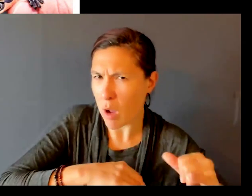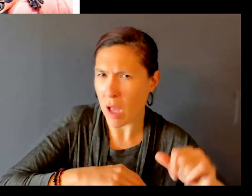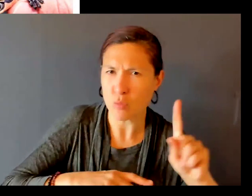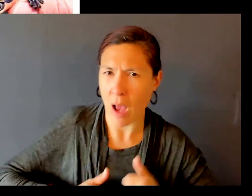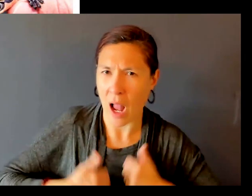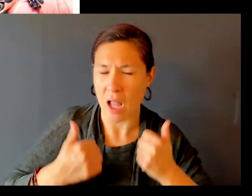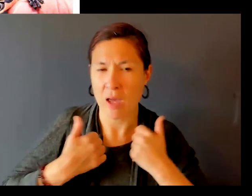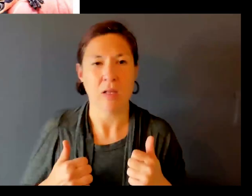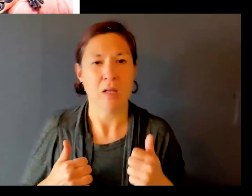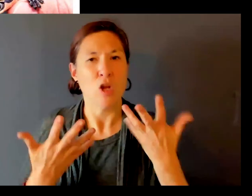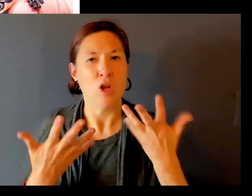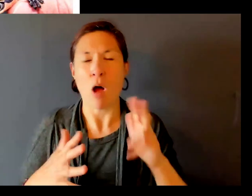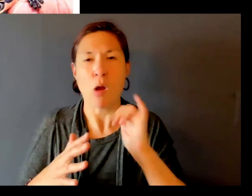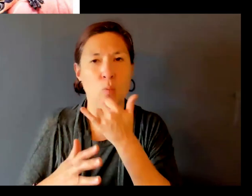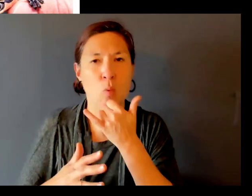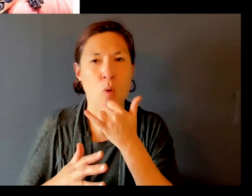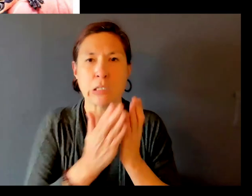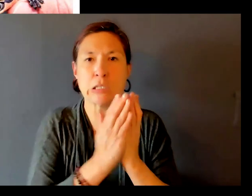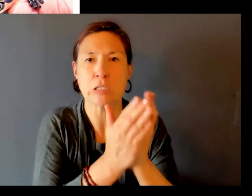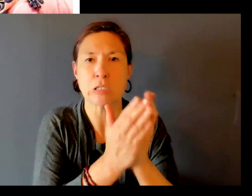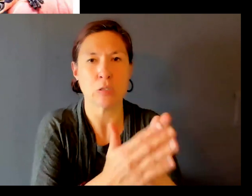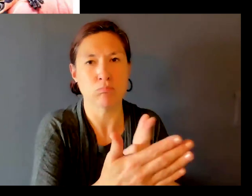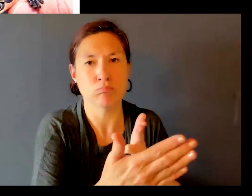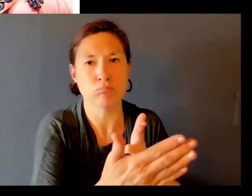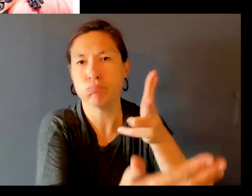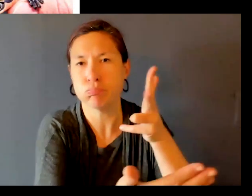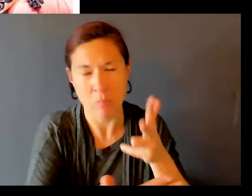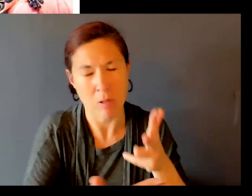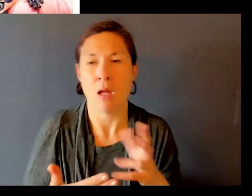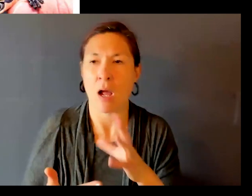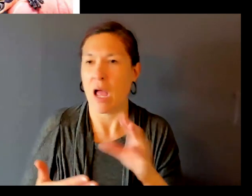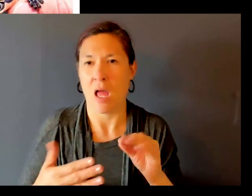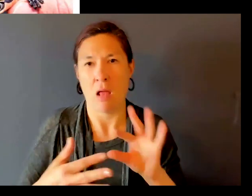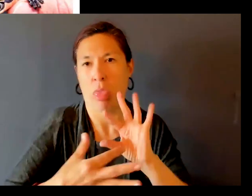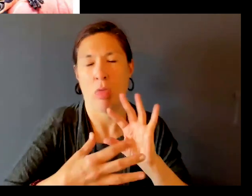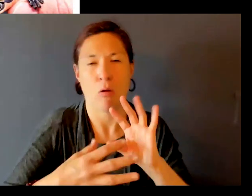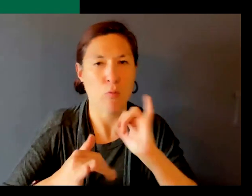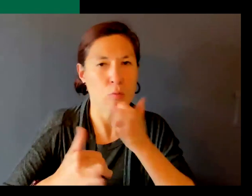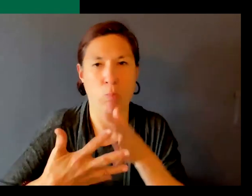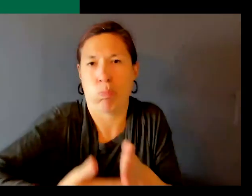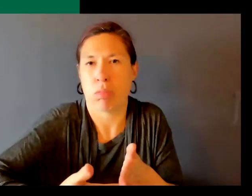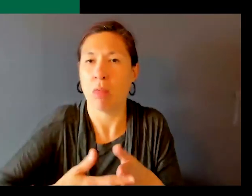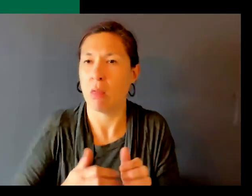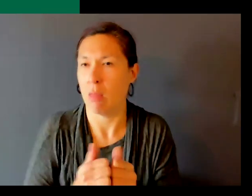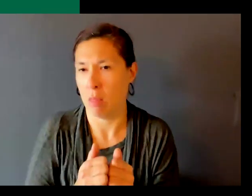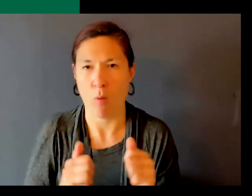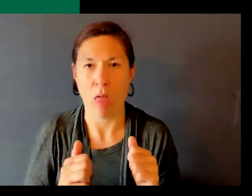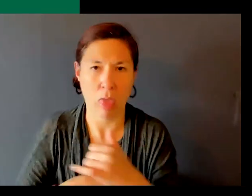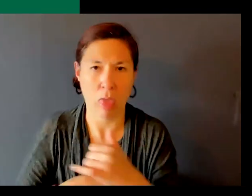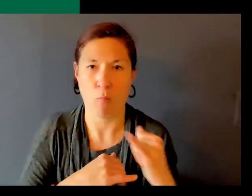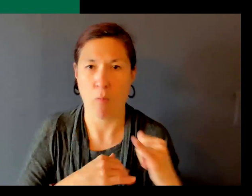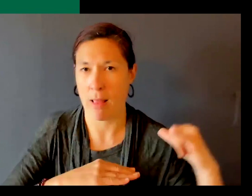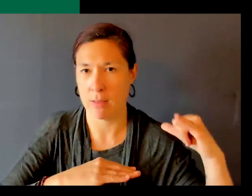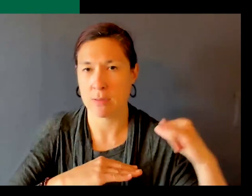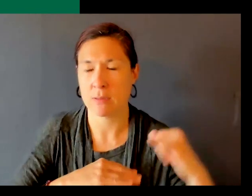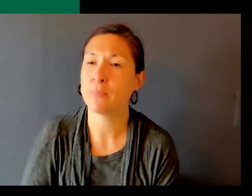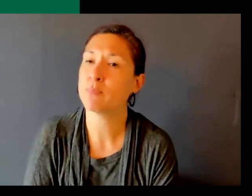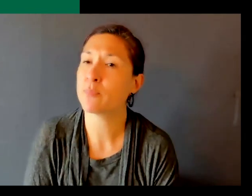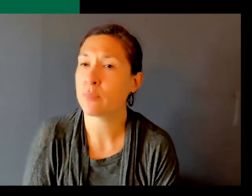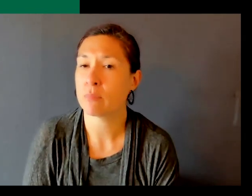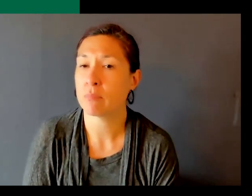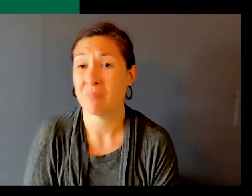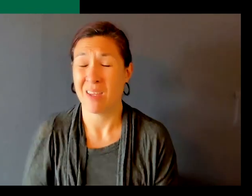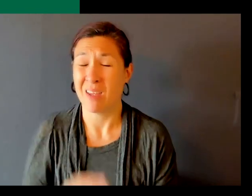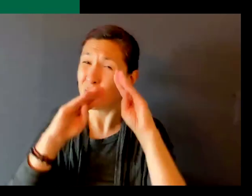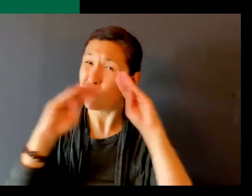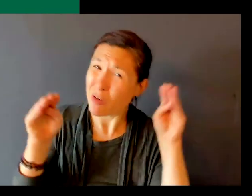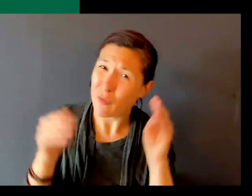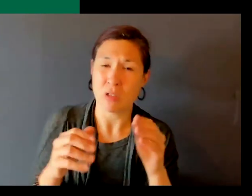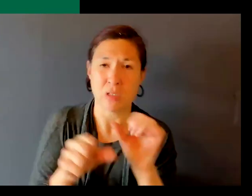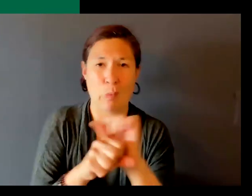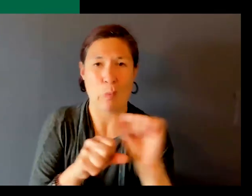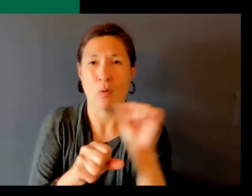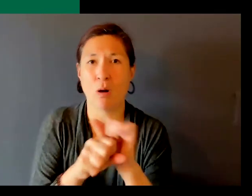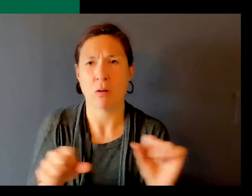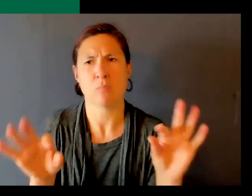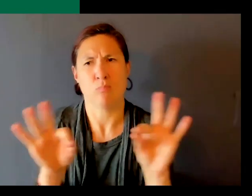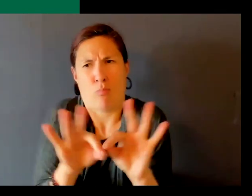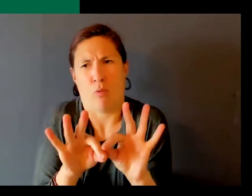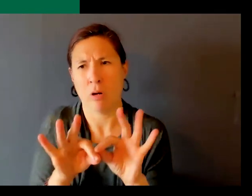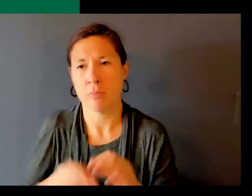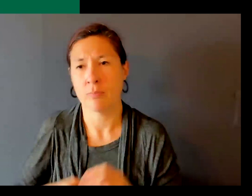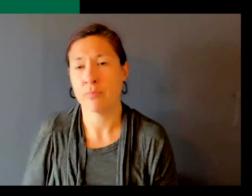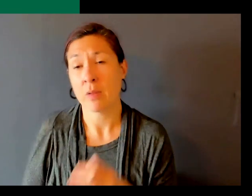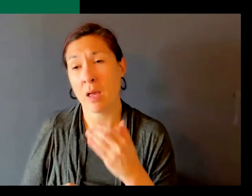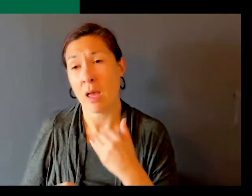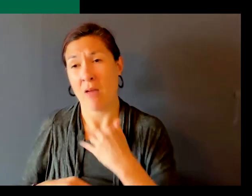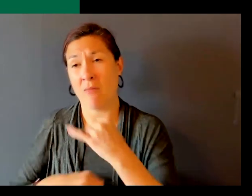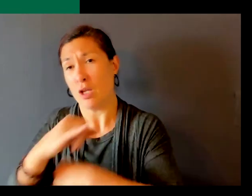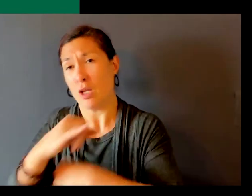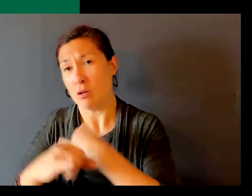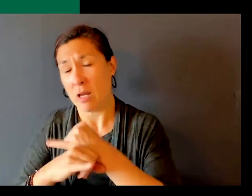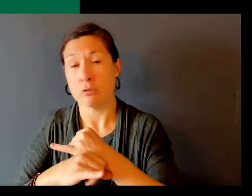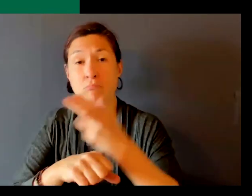And biodiversity is not just parks and wild places. It is all around us. The majority of Massachusetts residents live in urban areas. Biodiversity is part of what makes our time outdoors so enjoyable, no matter where we are, and what makes lack of trees and green spaces so notable.